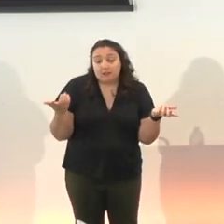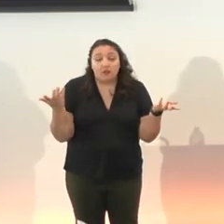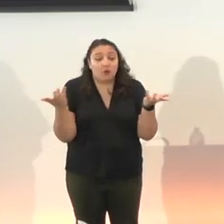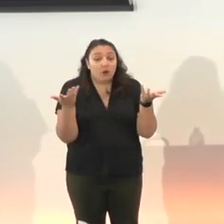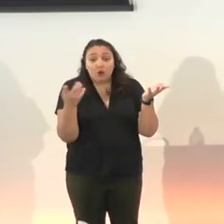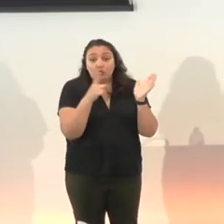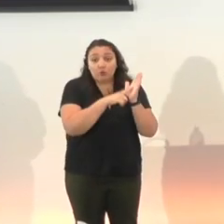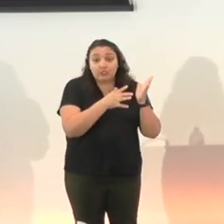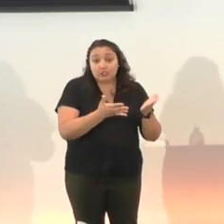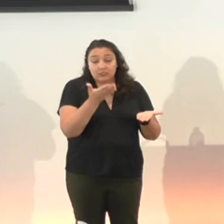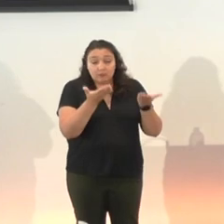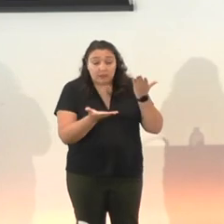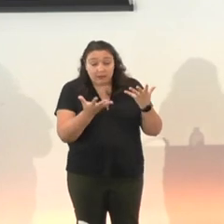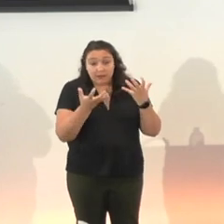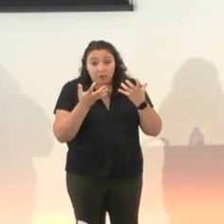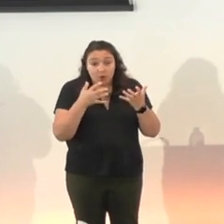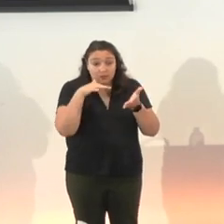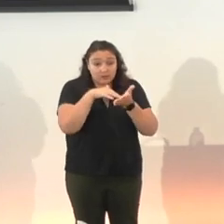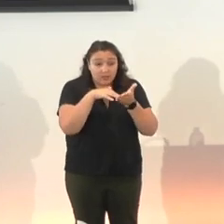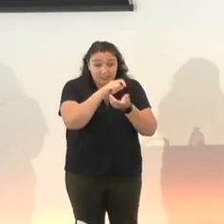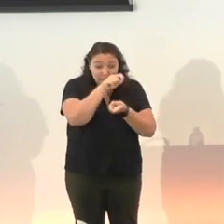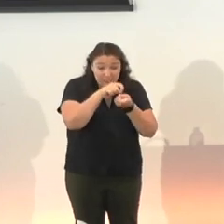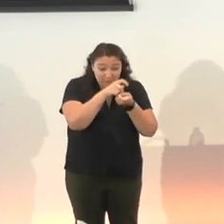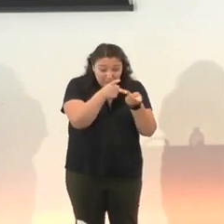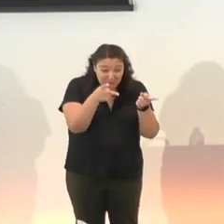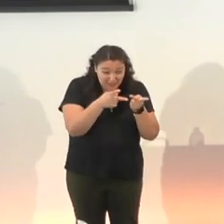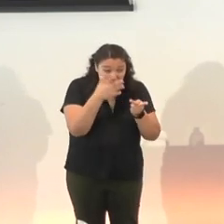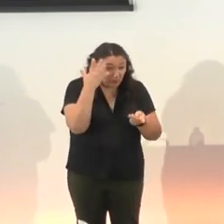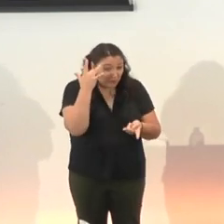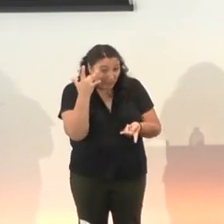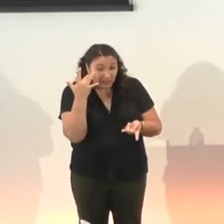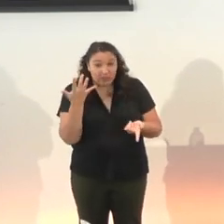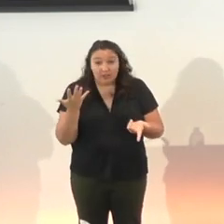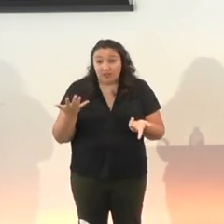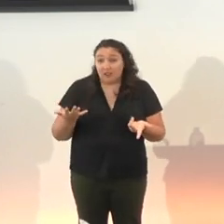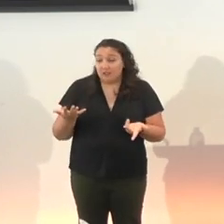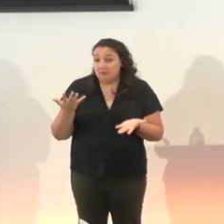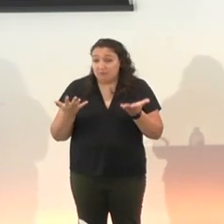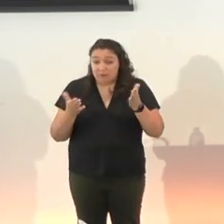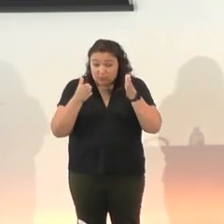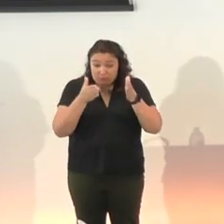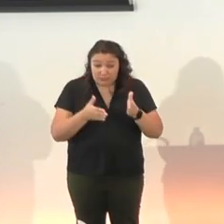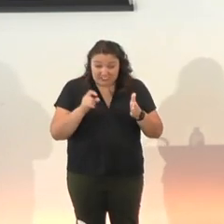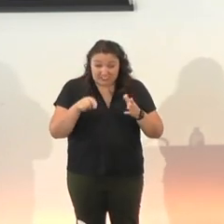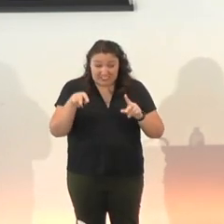to do a study in a particular place because the participants need supervision or special